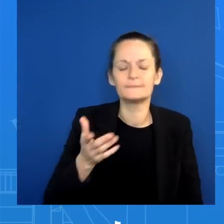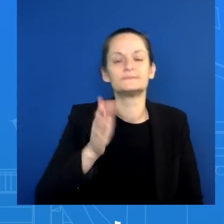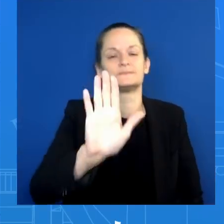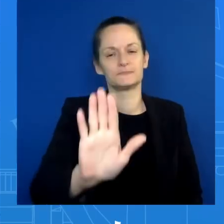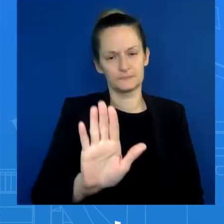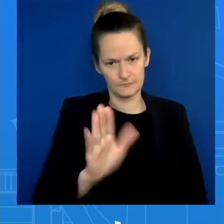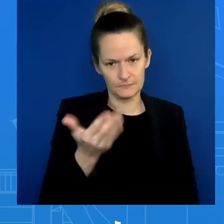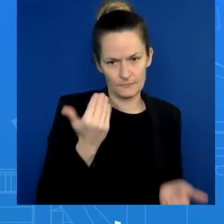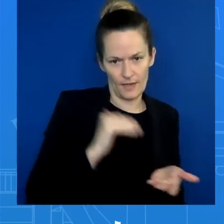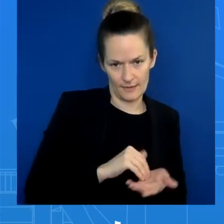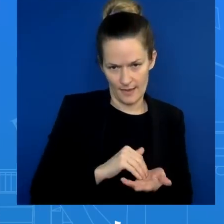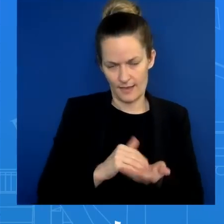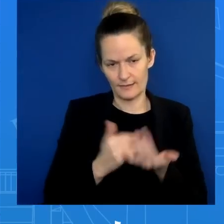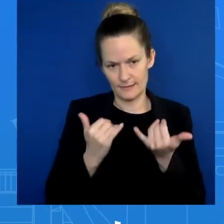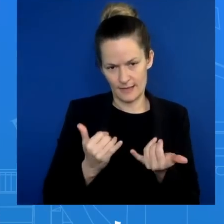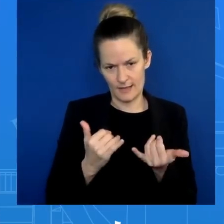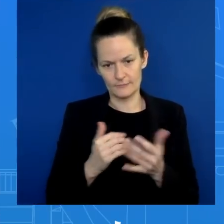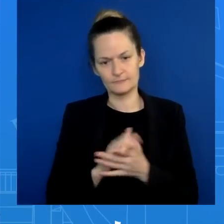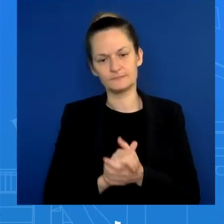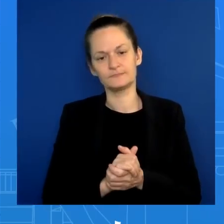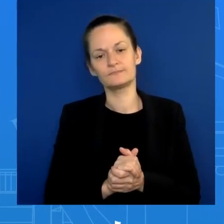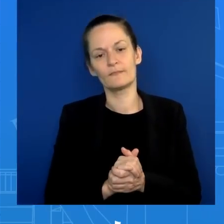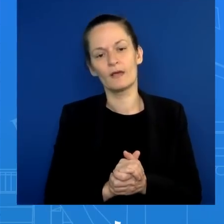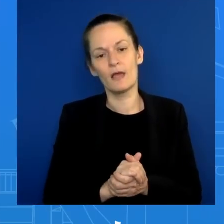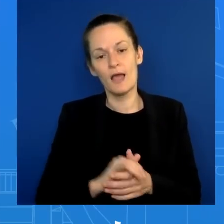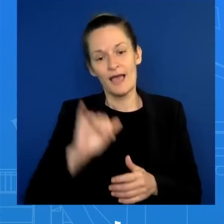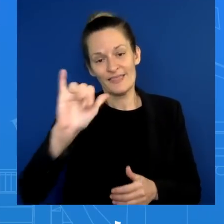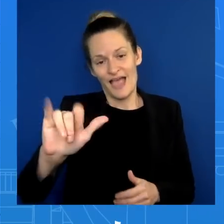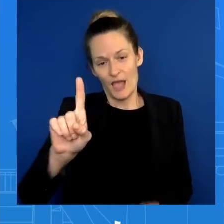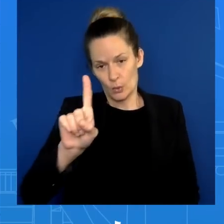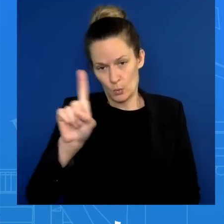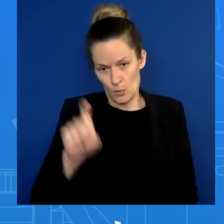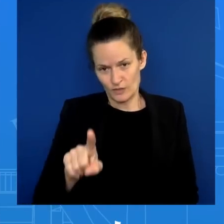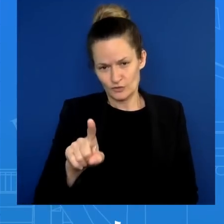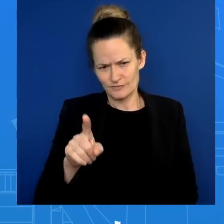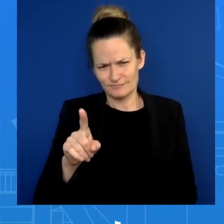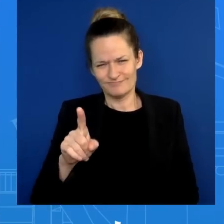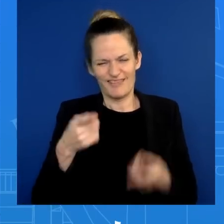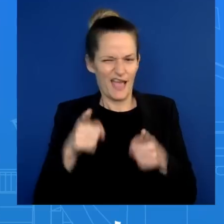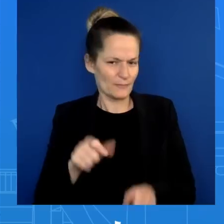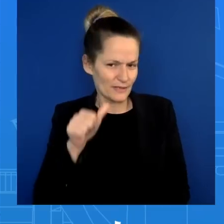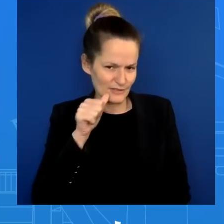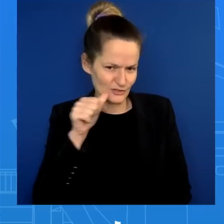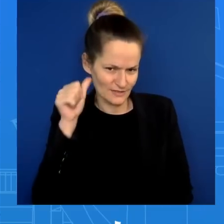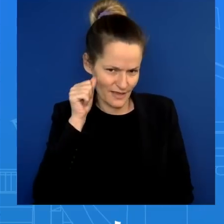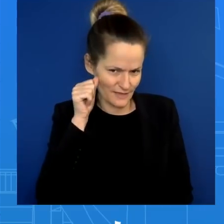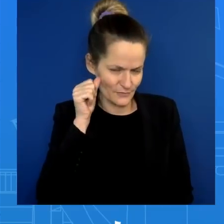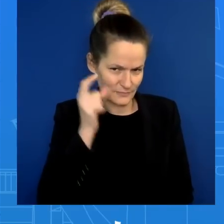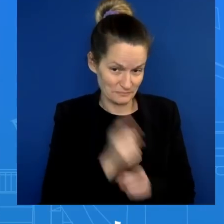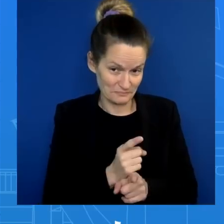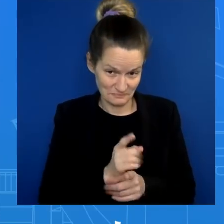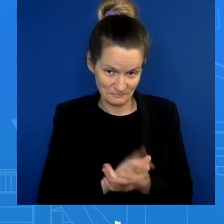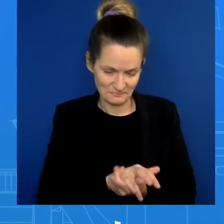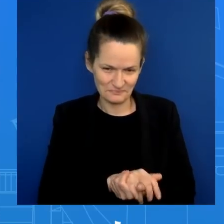So it we have to get a better sense of what we're talking about as far as cost. Let me just let me just say that out loud.